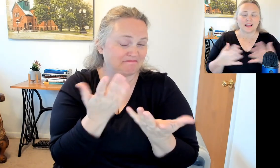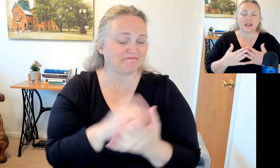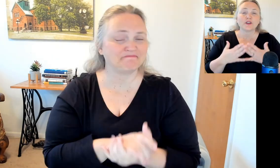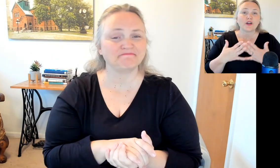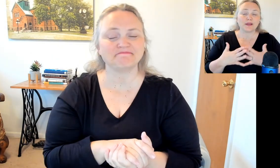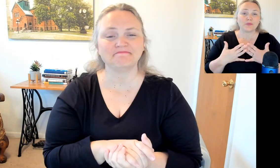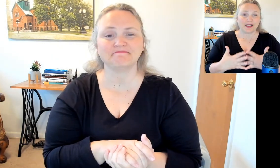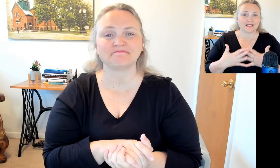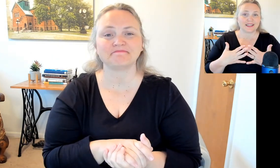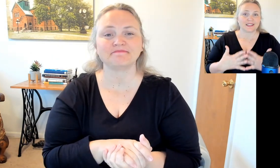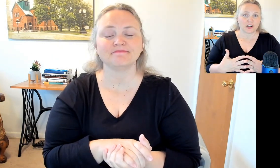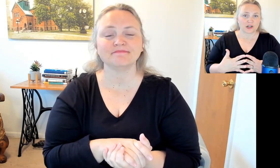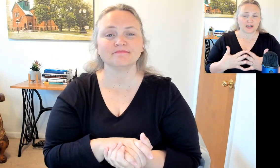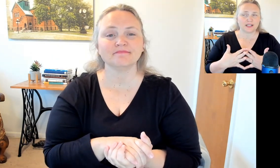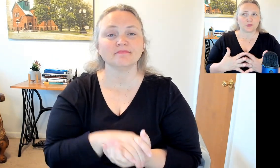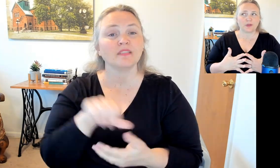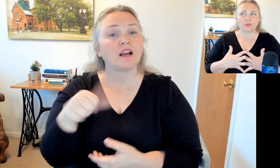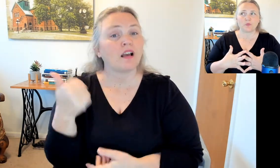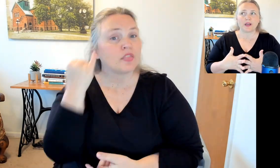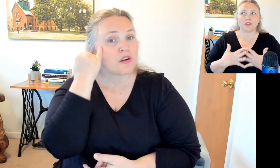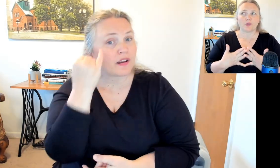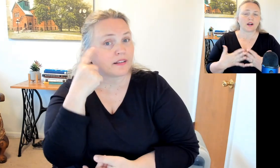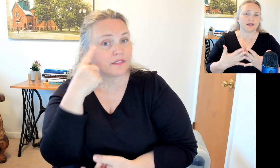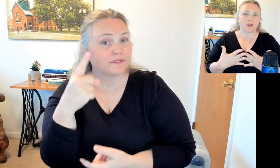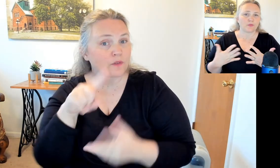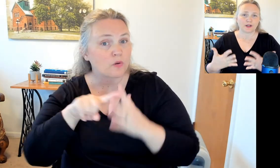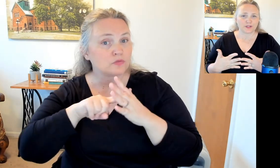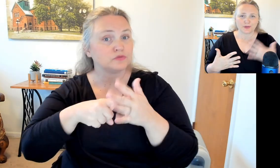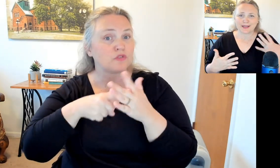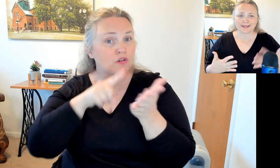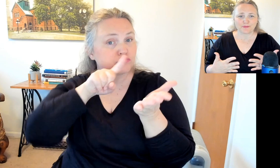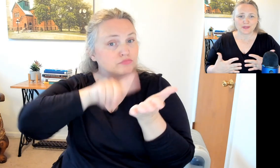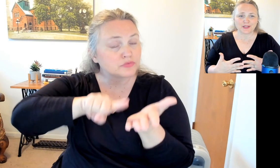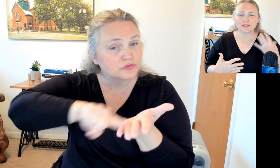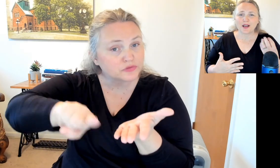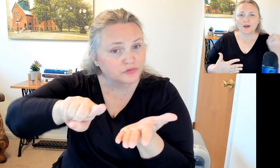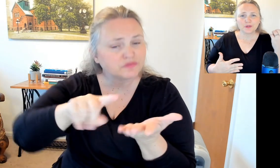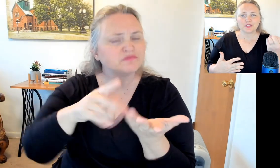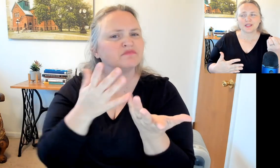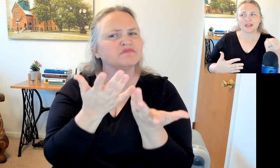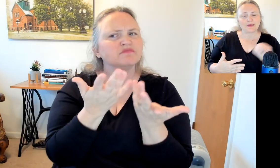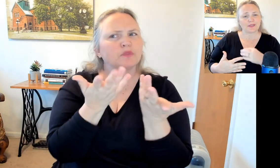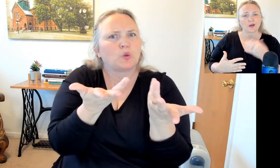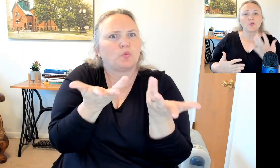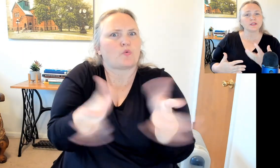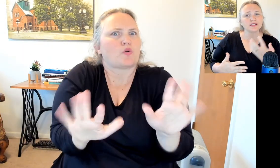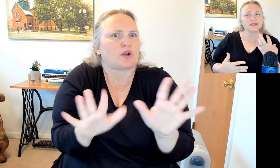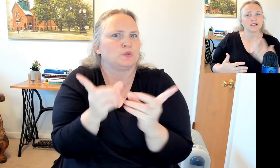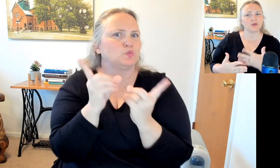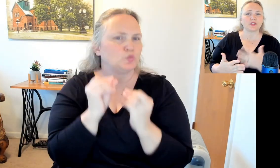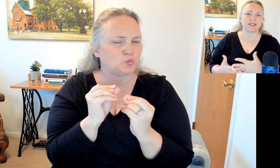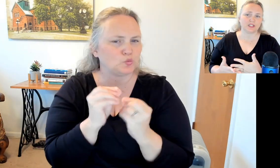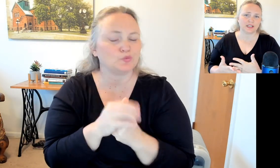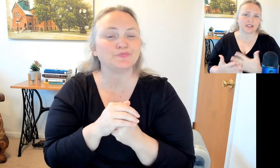Another great place to get started is with what you already know and what you're doing as I've mentioned. Now I want you to think about the courses that you are teaching